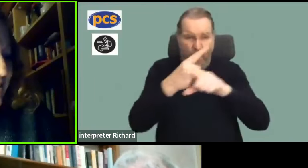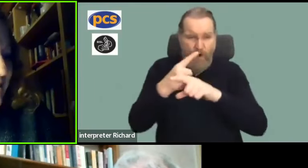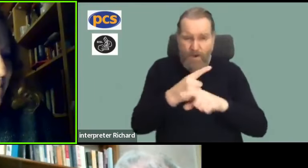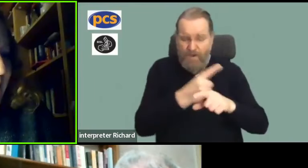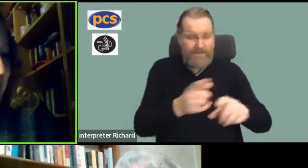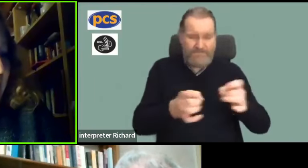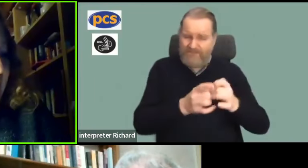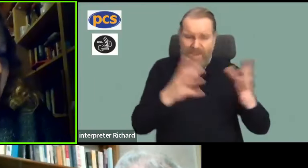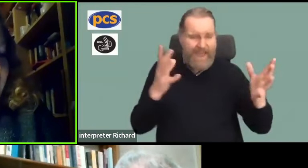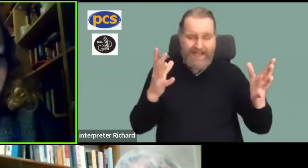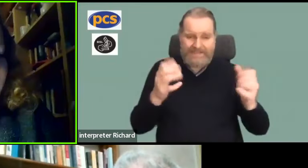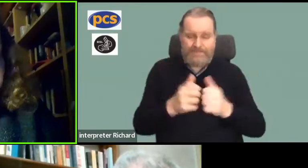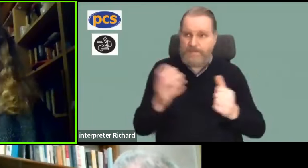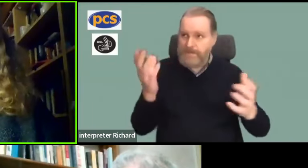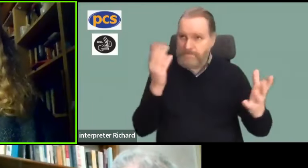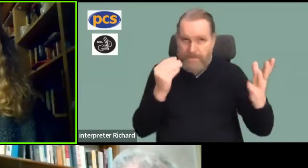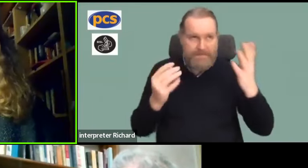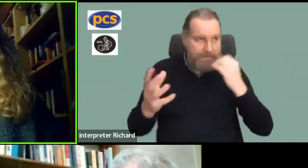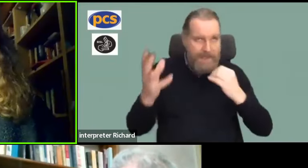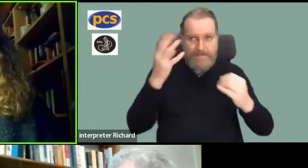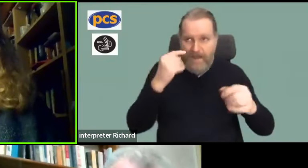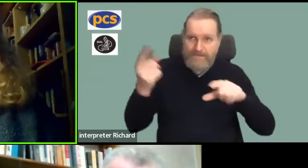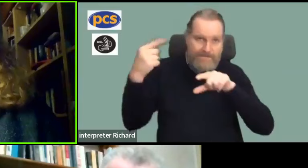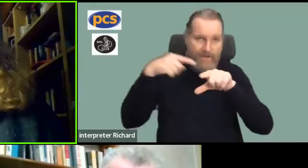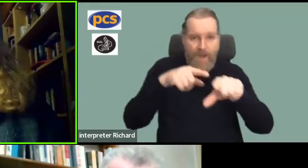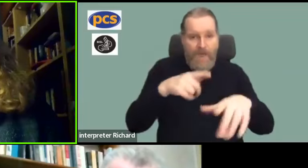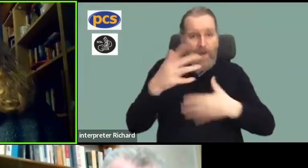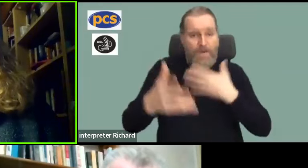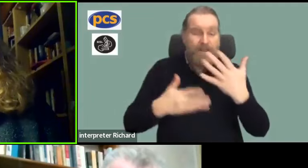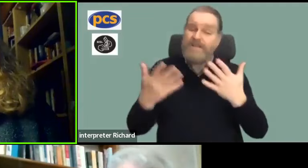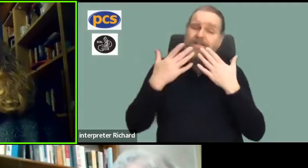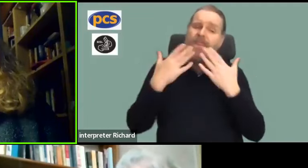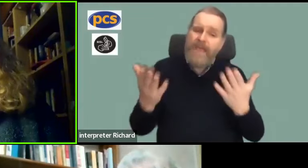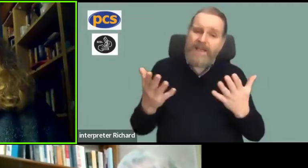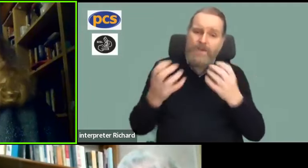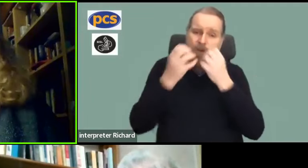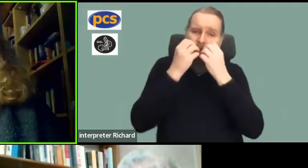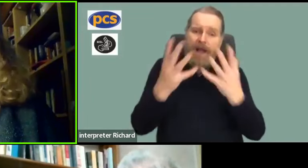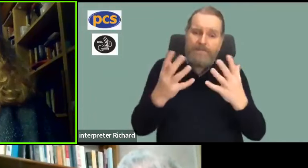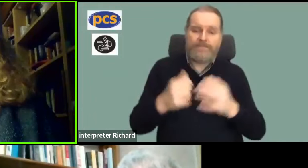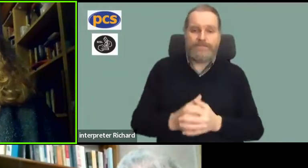sometimes, and Sometimes in in terms of all Sometimes in in terms of all the the speaking that he has to keep up with keep up with.